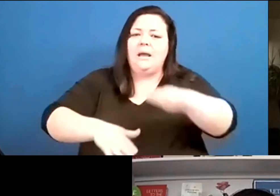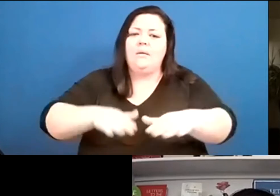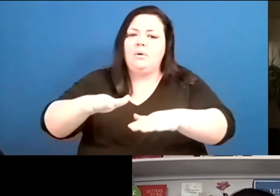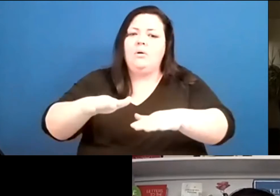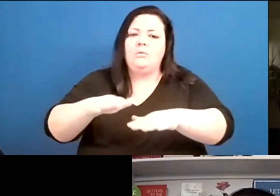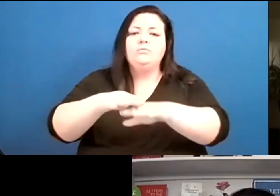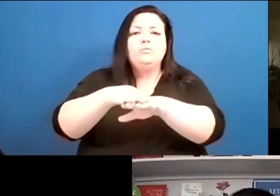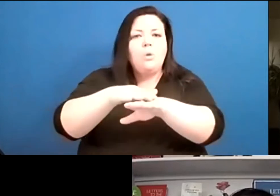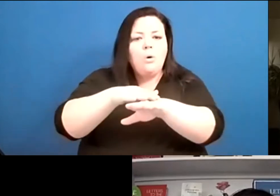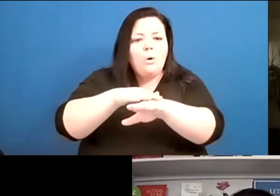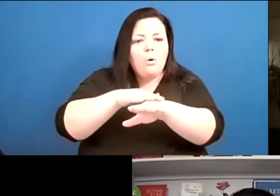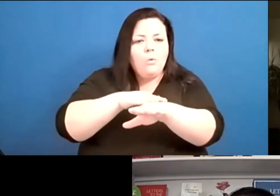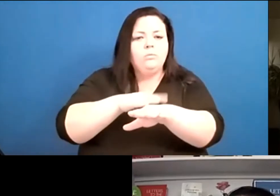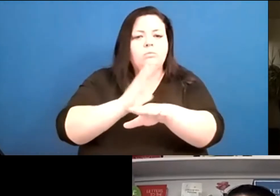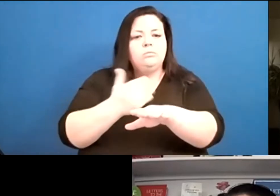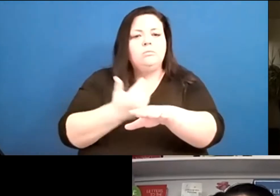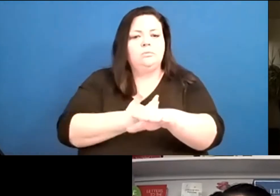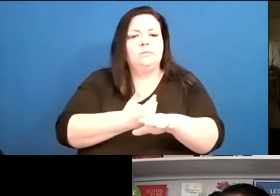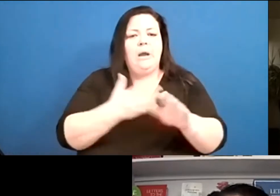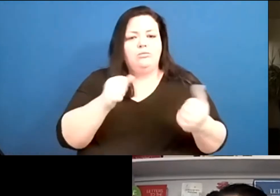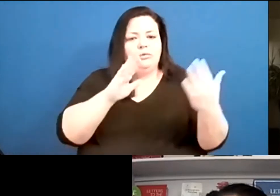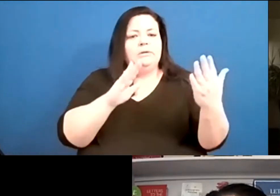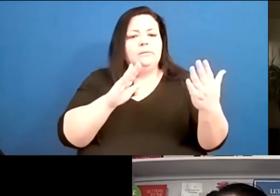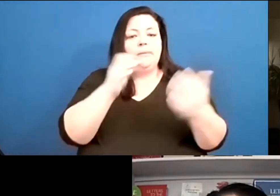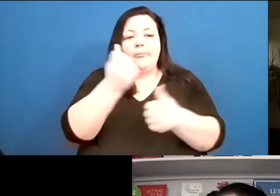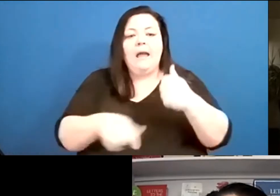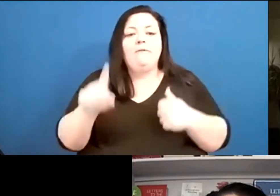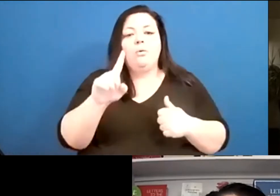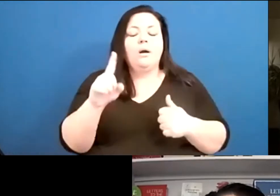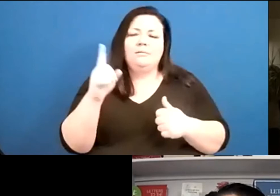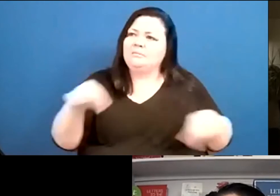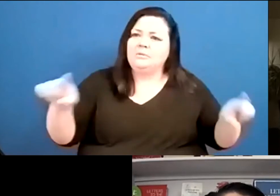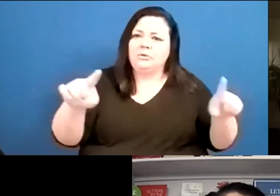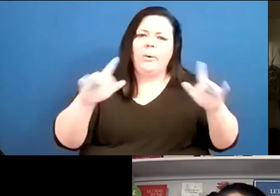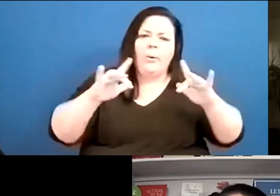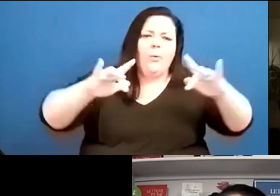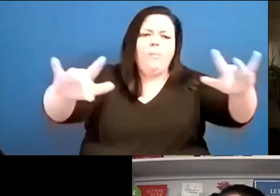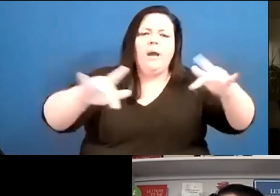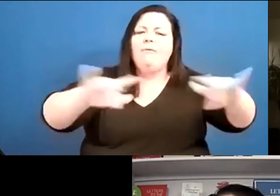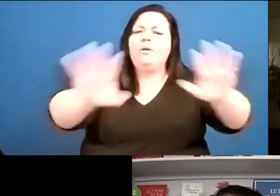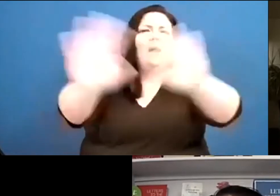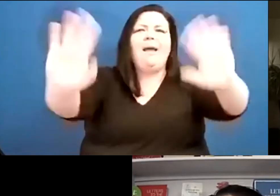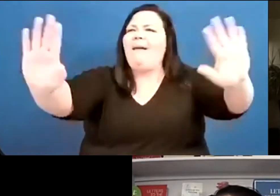in our presence; everyone everyone, clear/ a path, everyone everyone, step back./